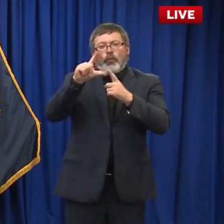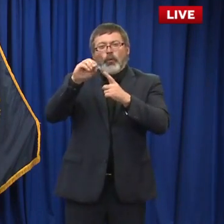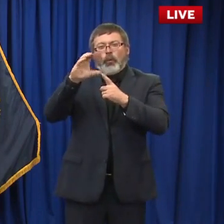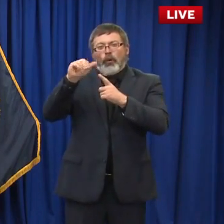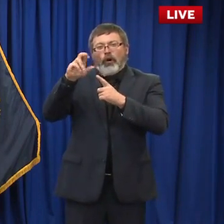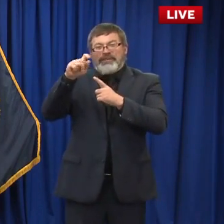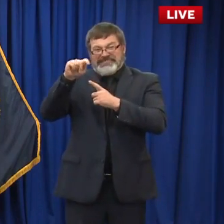CURRICULUM IN SCHOOLS.